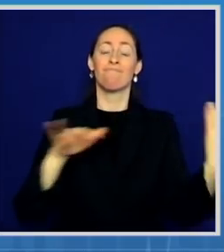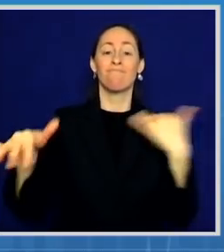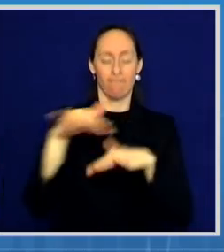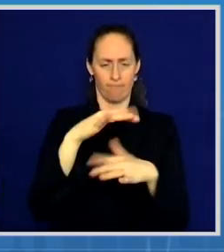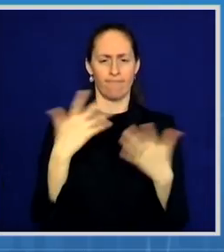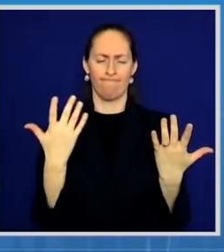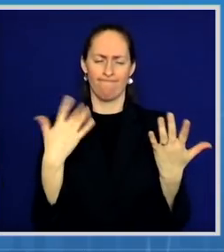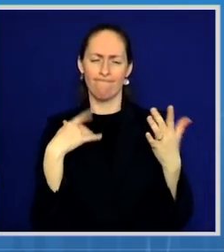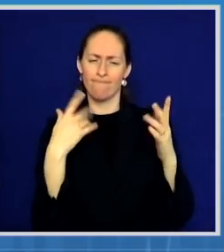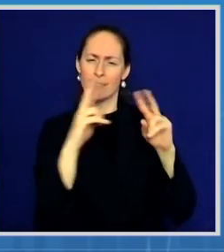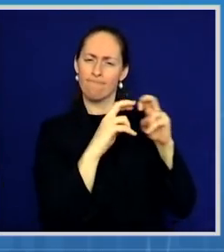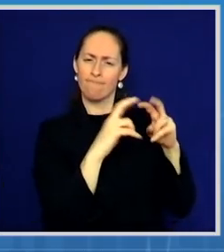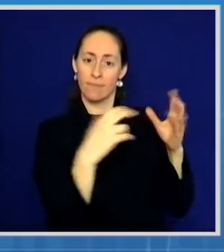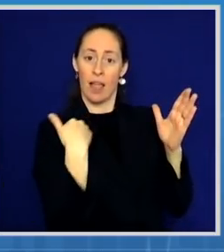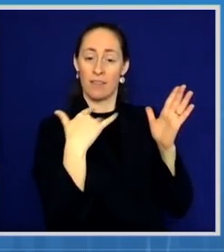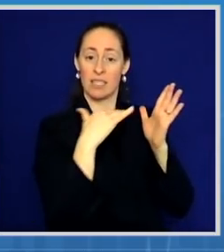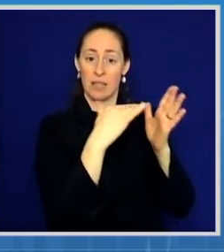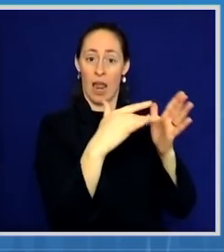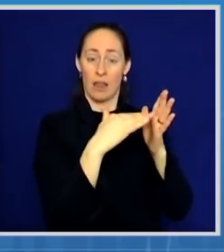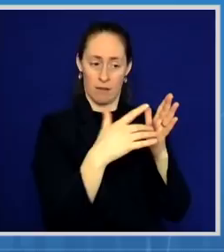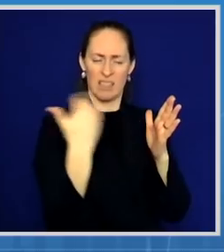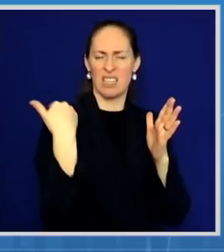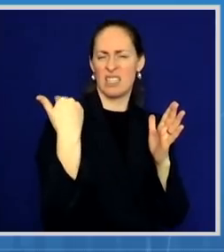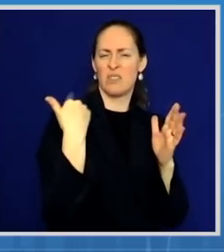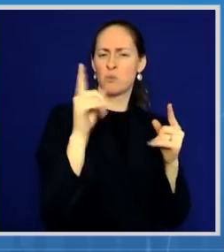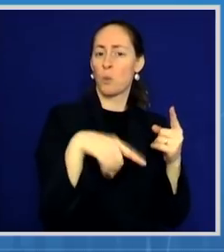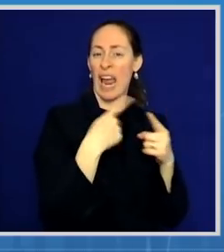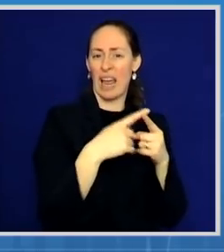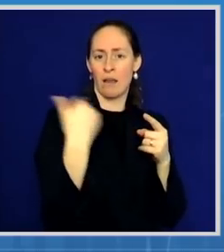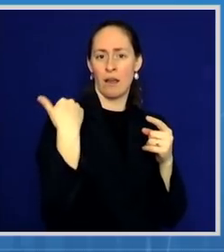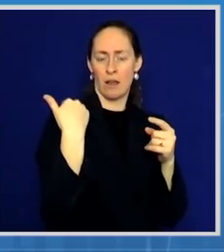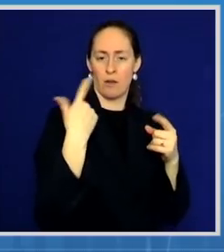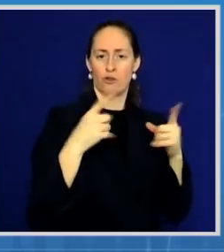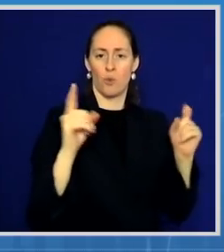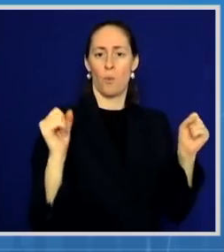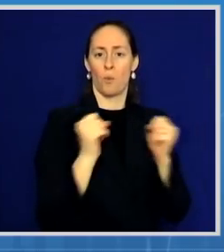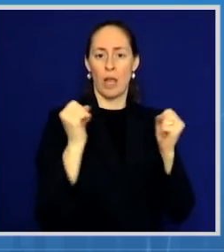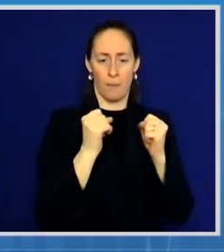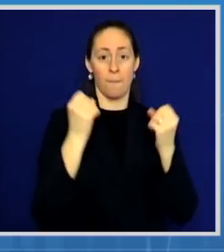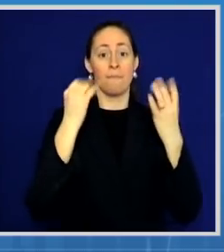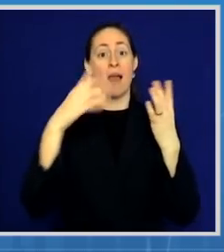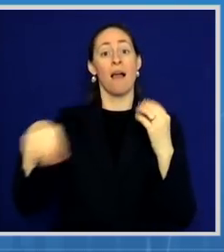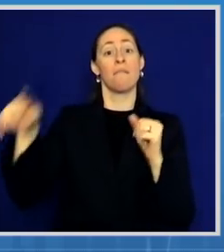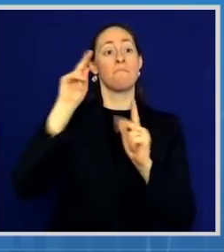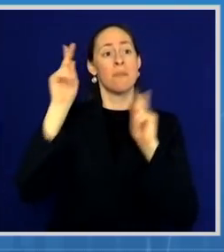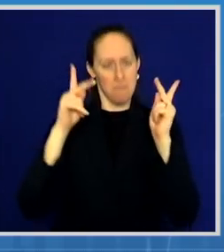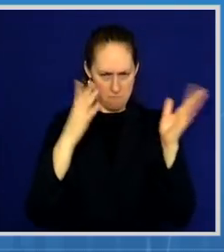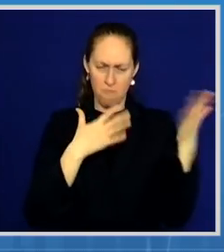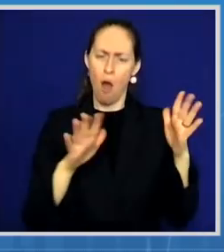a growing share of people in our country have gotten or plan to get vaccinated, and we've come a long way since the end of last year.